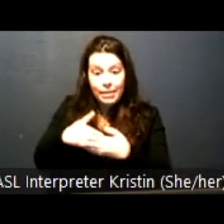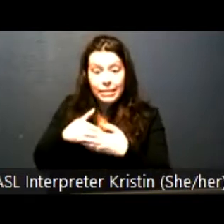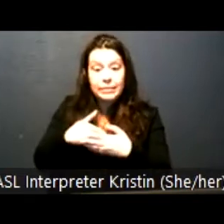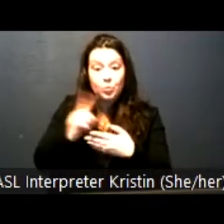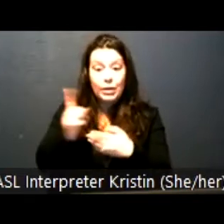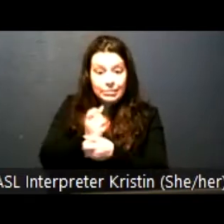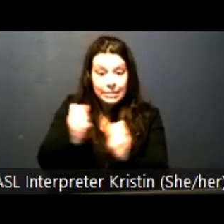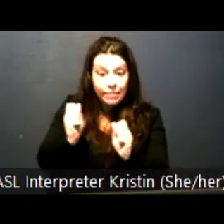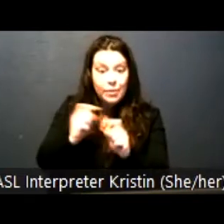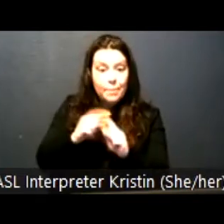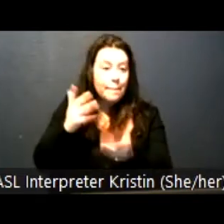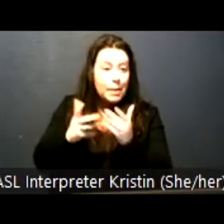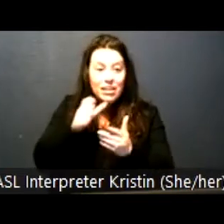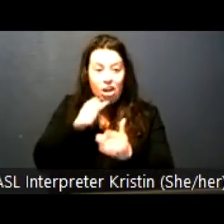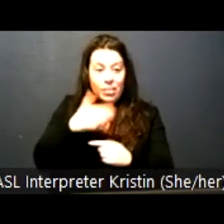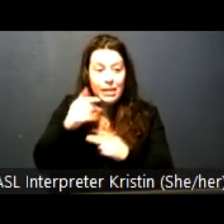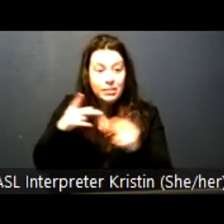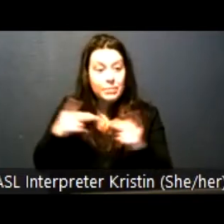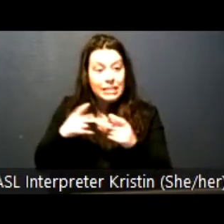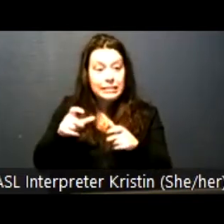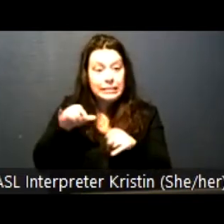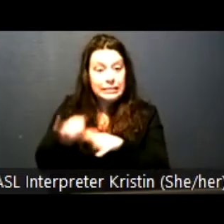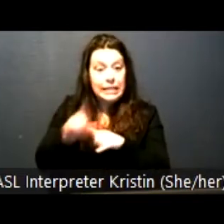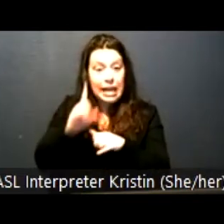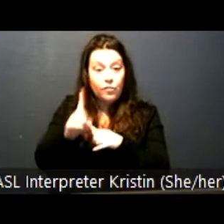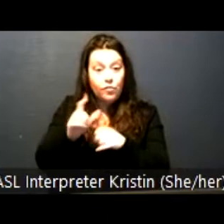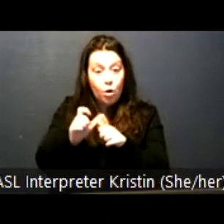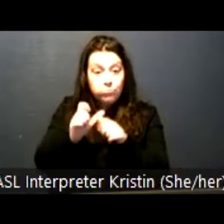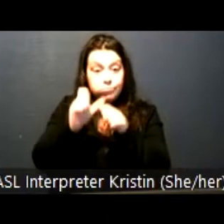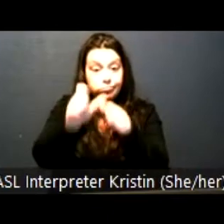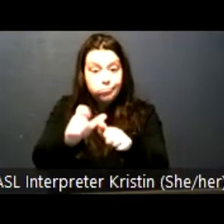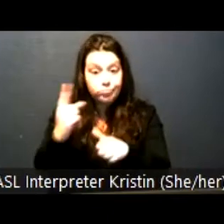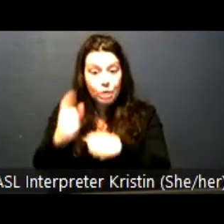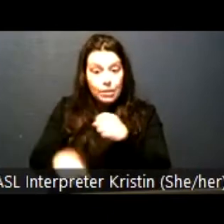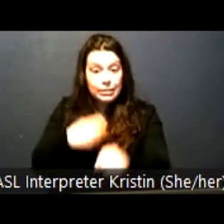Birds like this black-bellied plover that find the perfect habitat to raise a chick and make